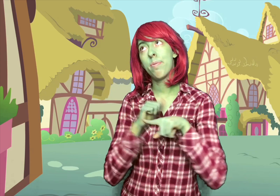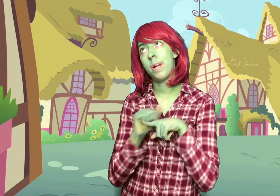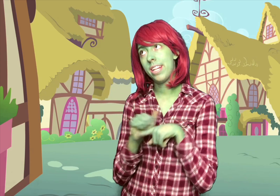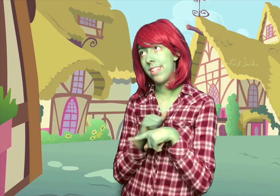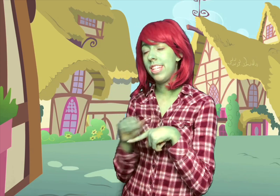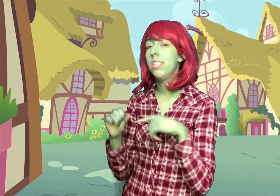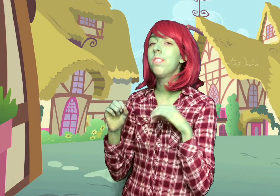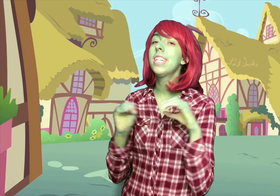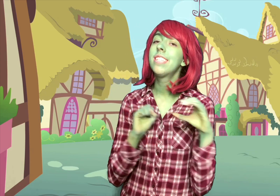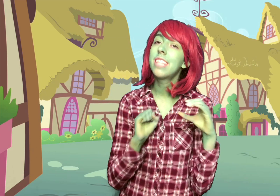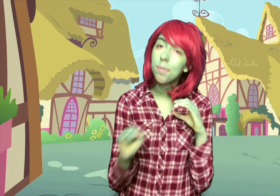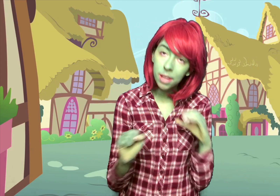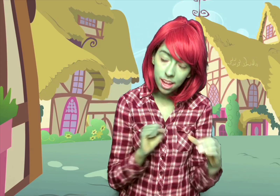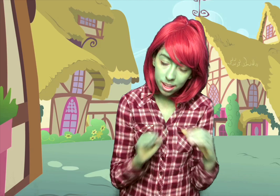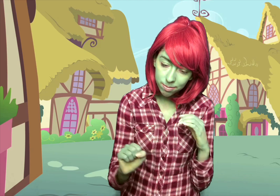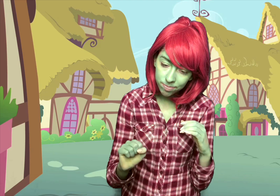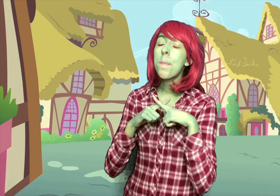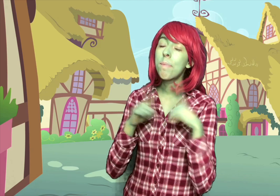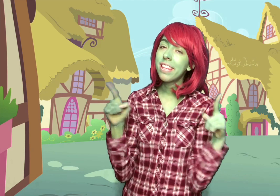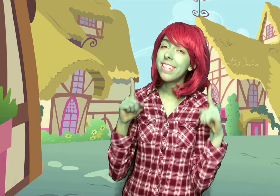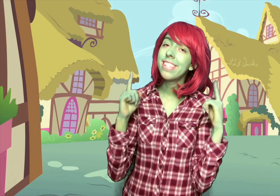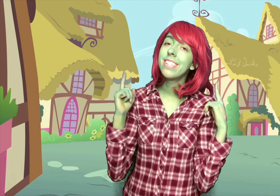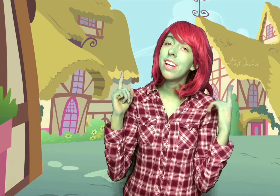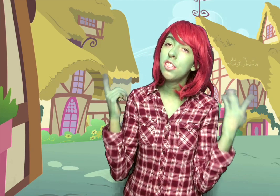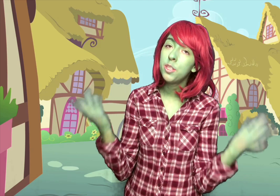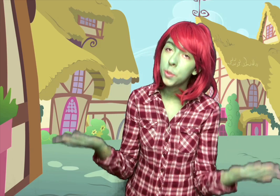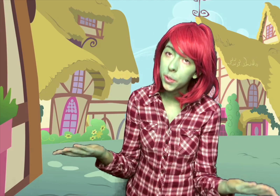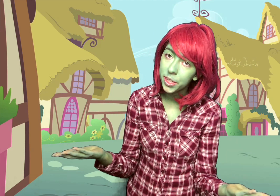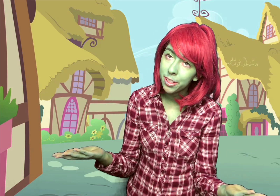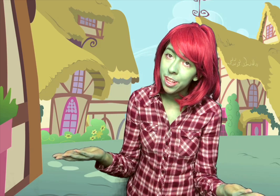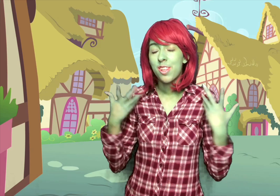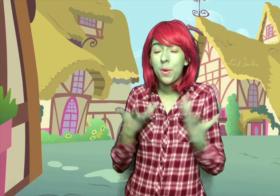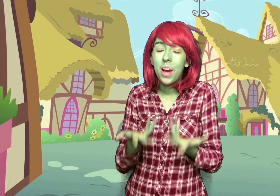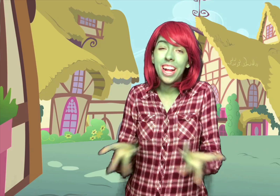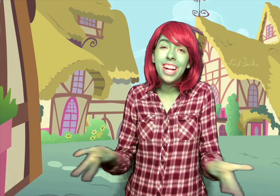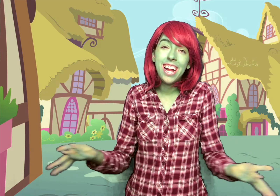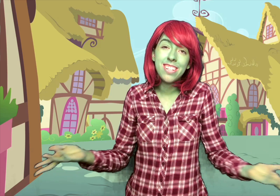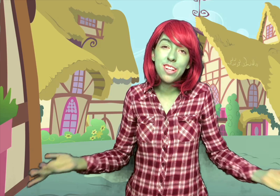practicing doing simcom but this is a tutorial so i gotta start